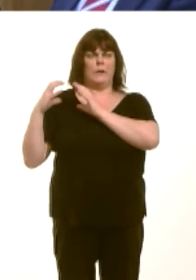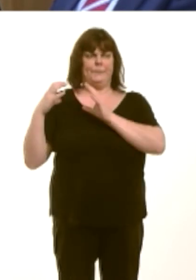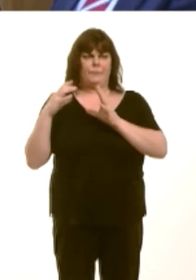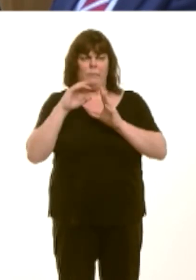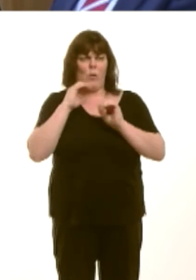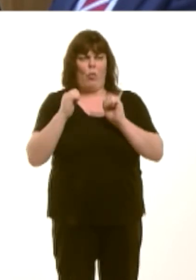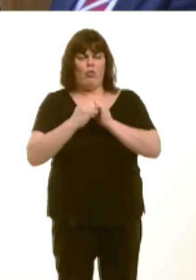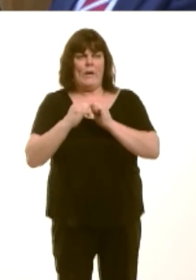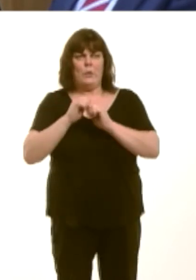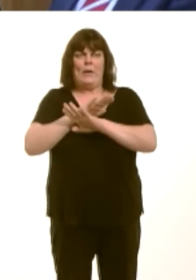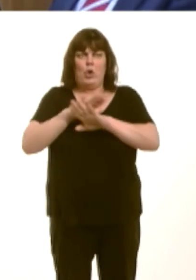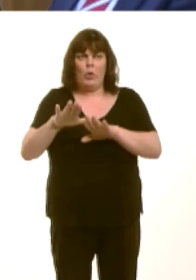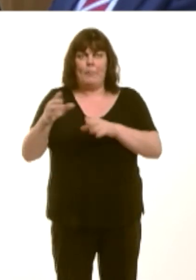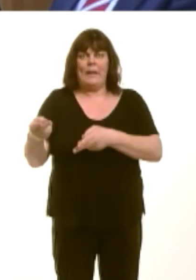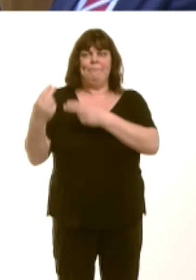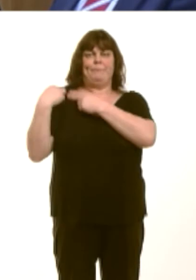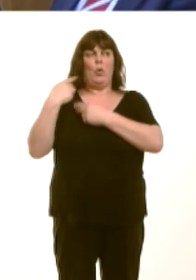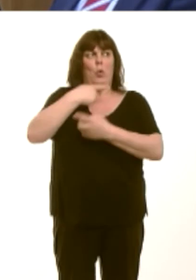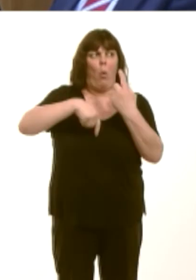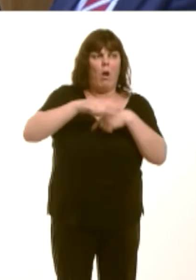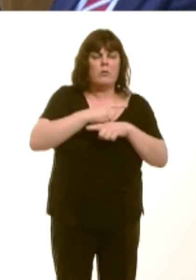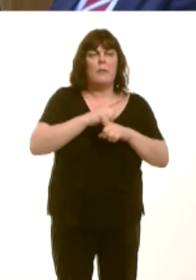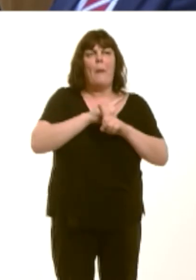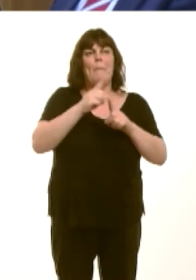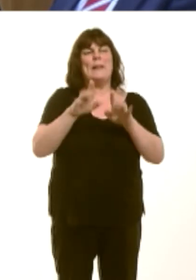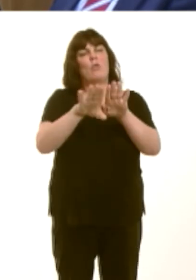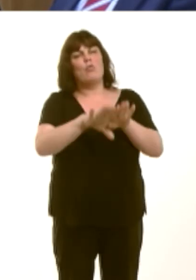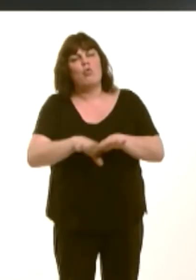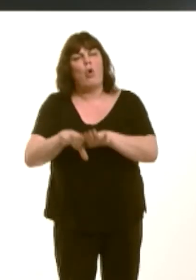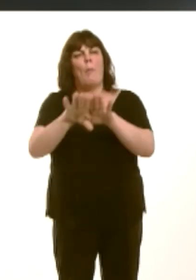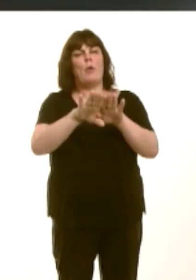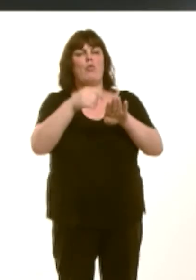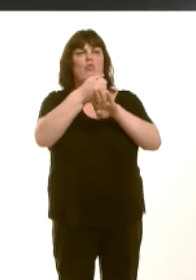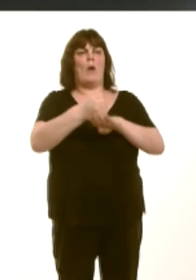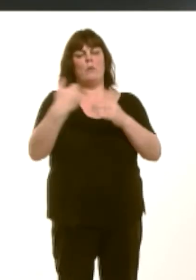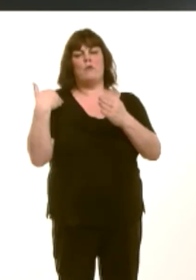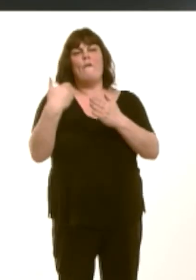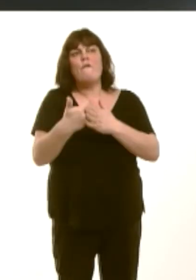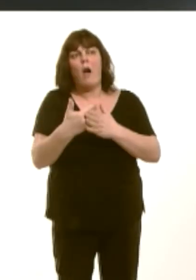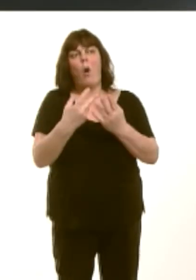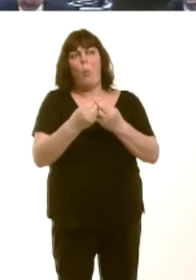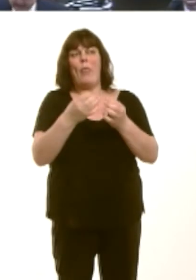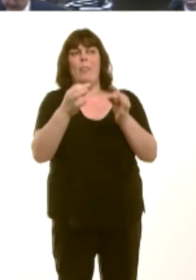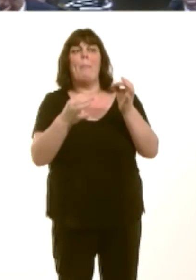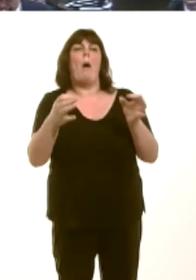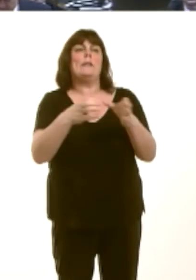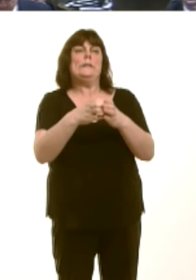Nevertheless, it represents, as it were, what is common ground thus far between the parties.